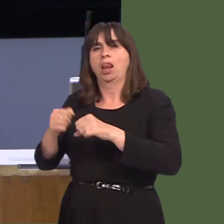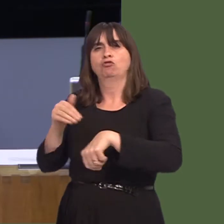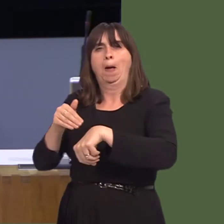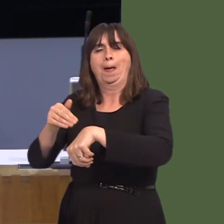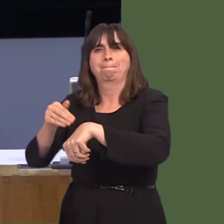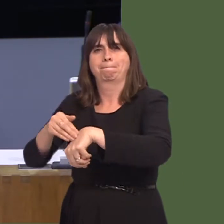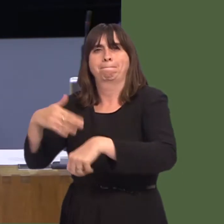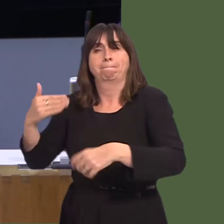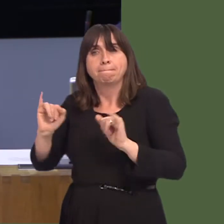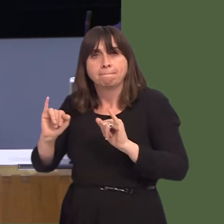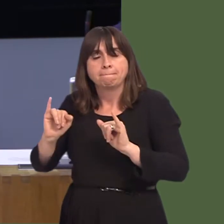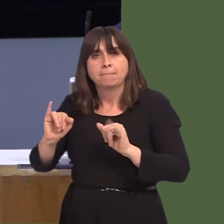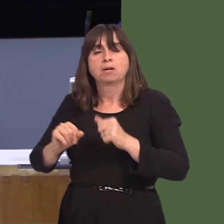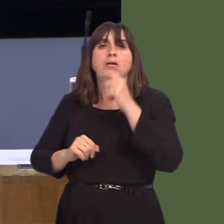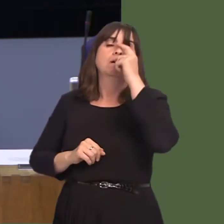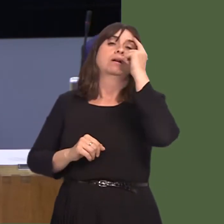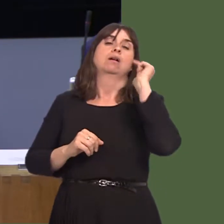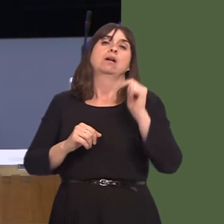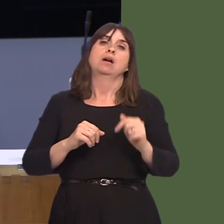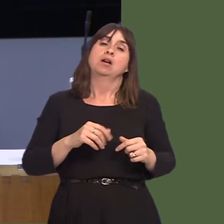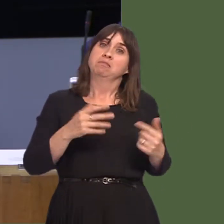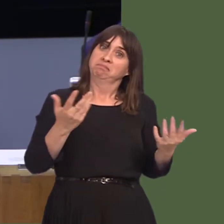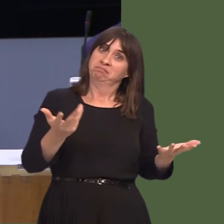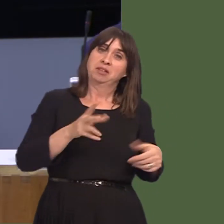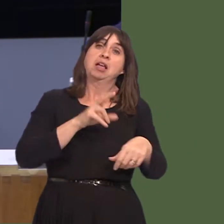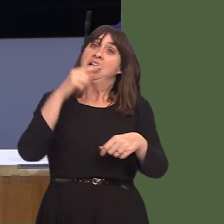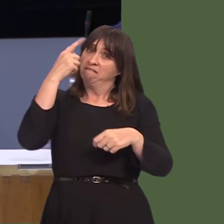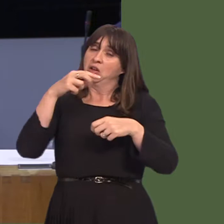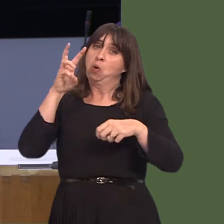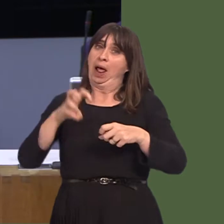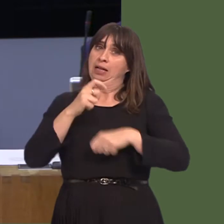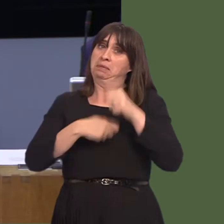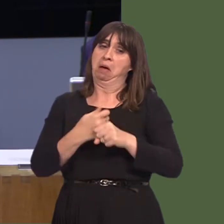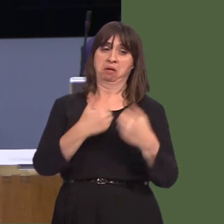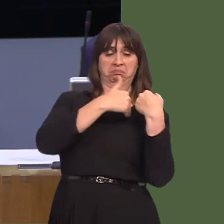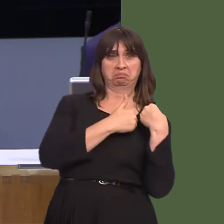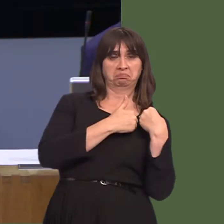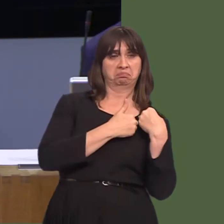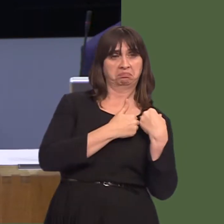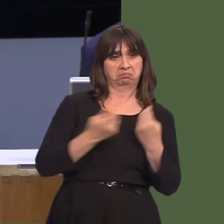So, should you get your wish and policing is devolved, will the Welsh Government abolish